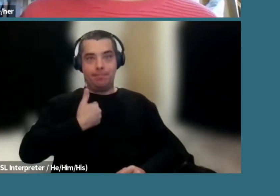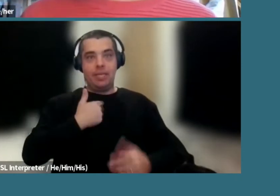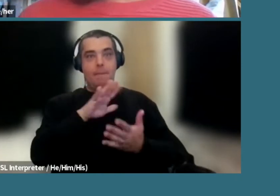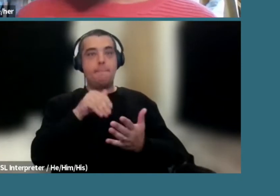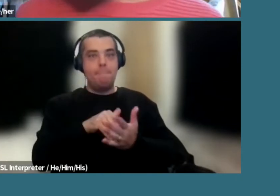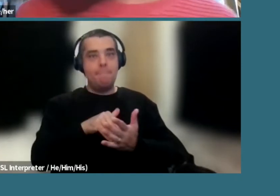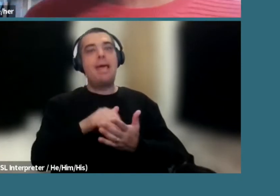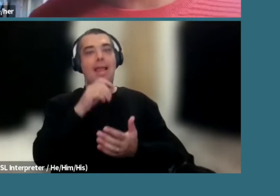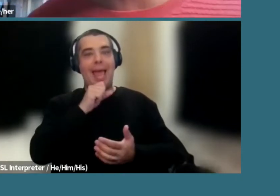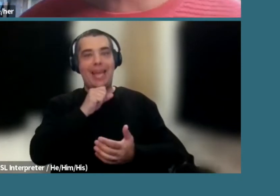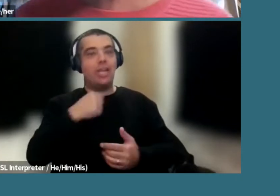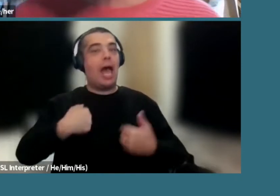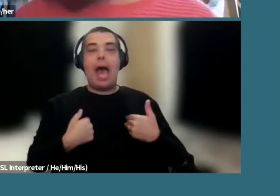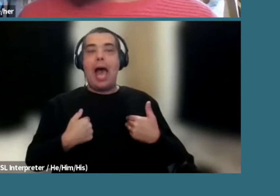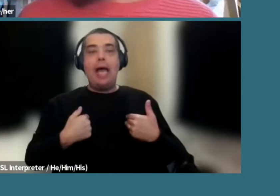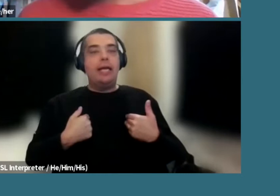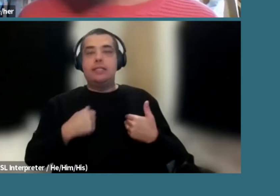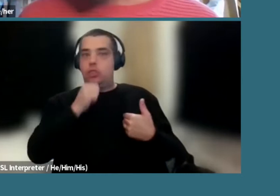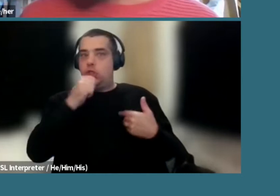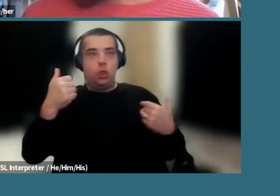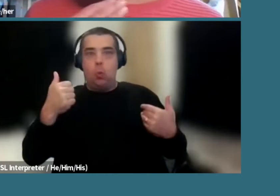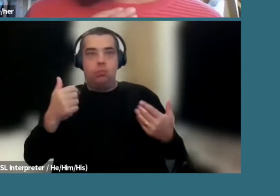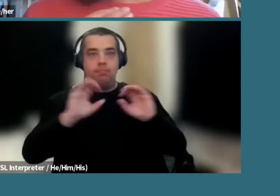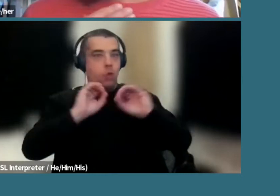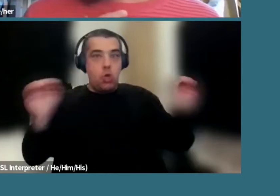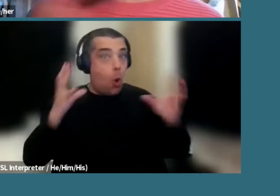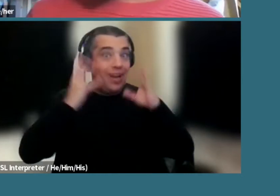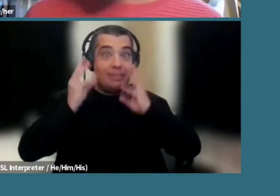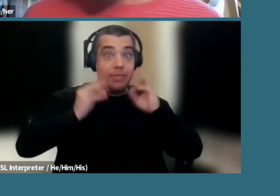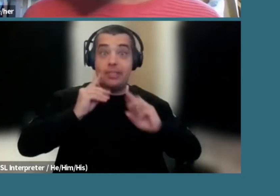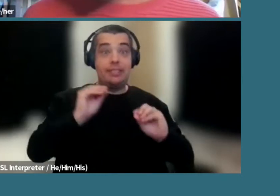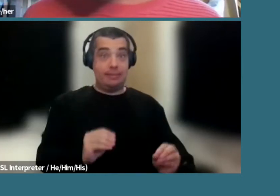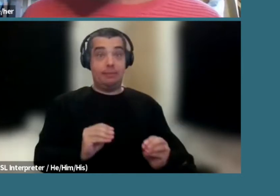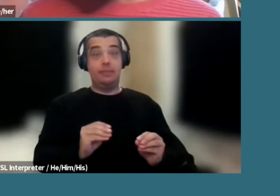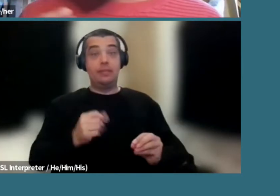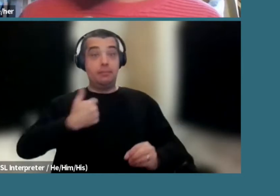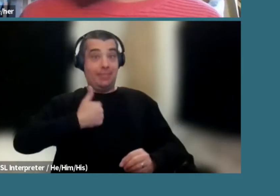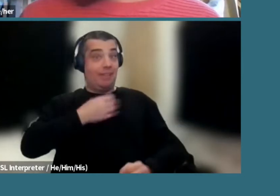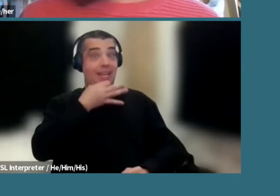I do not have that lived experience and so I am by no means an expert.